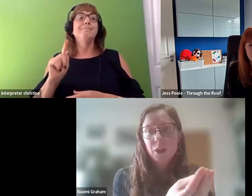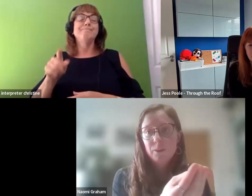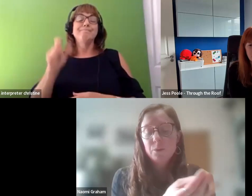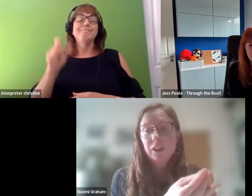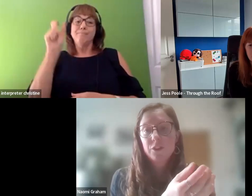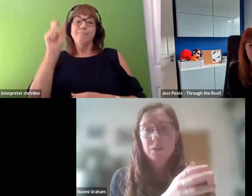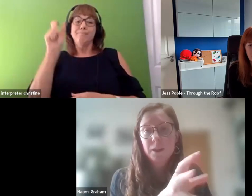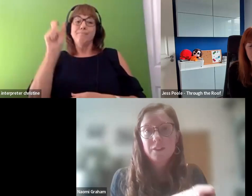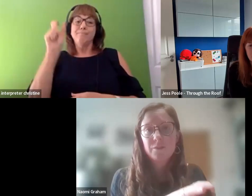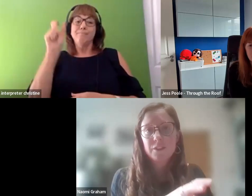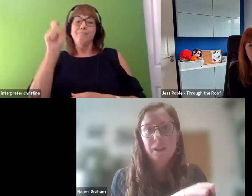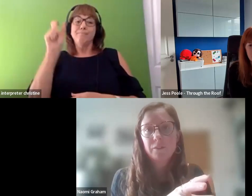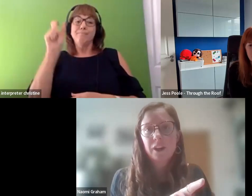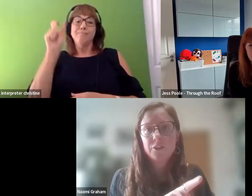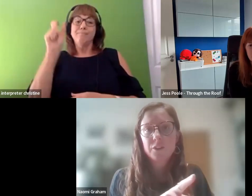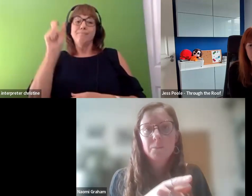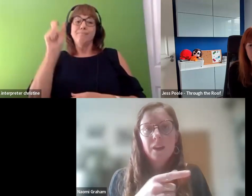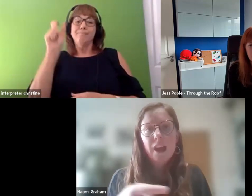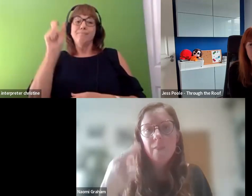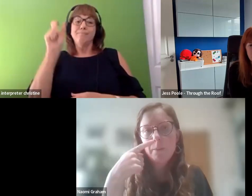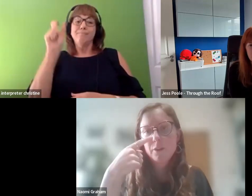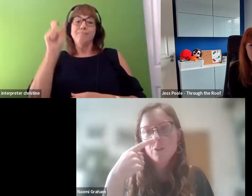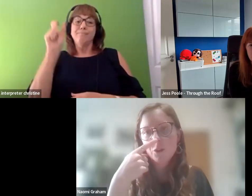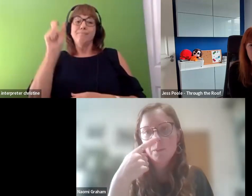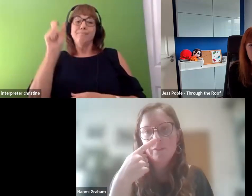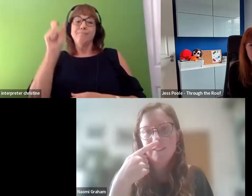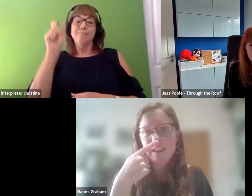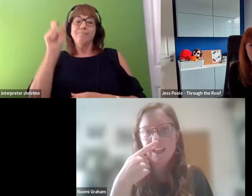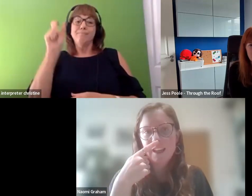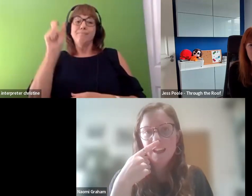couldn't go into a classroom because of the smell of a classroom, and they put strawberry vaseline